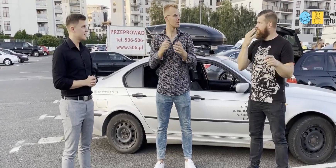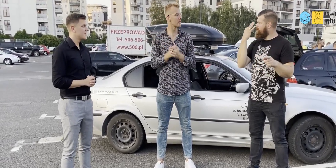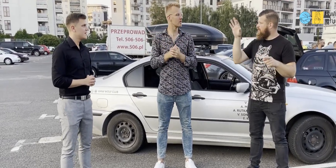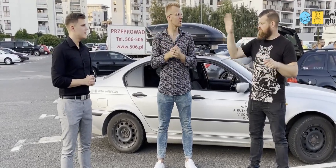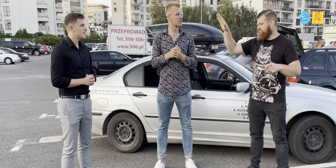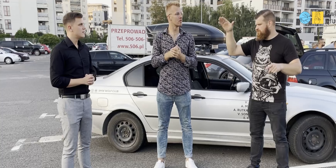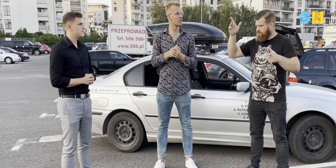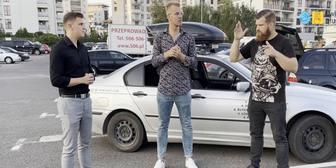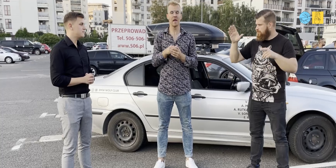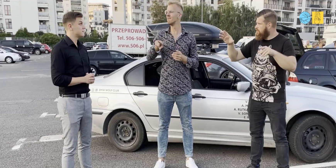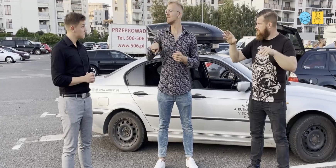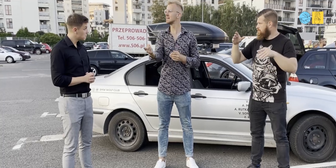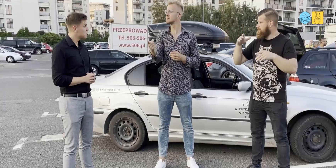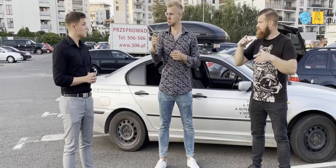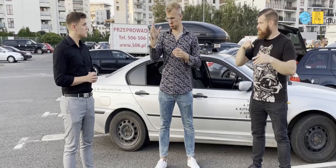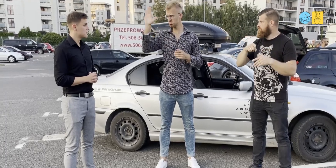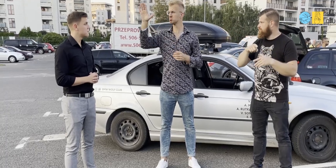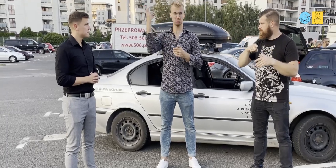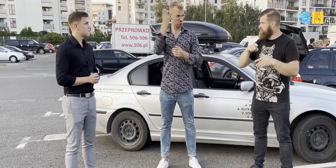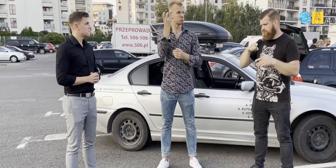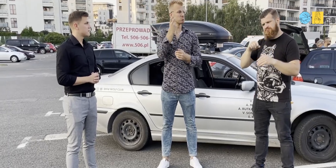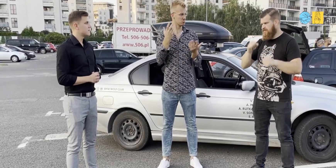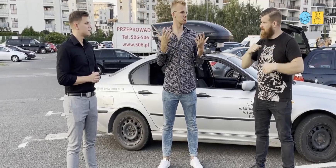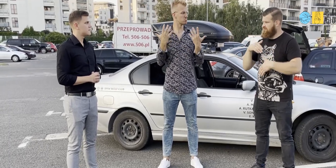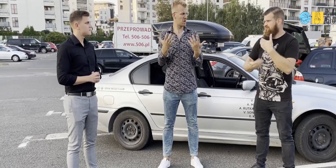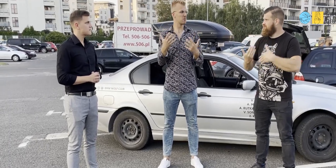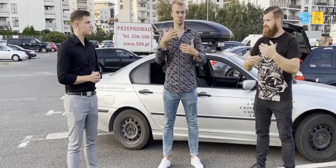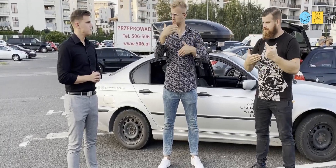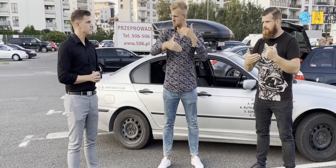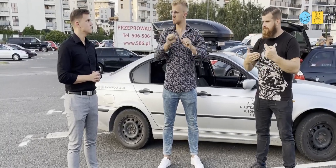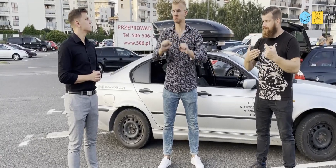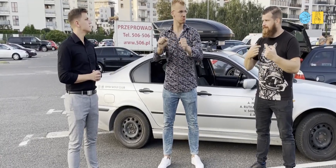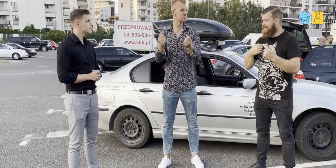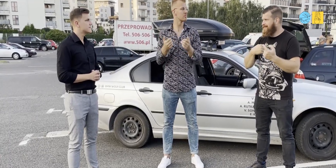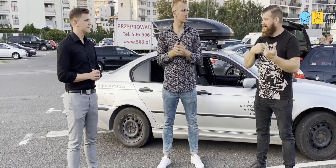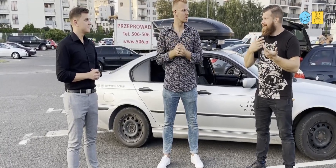e.g. France, one day maybe the